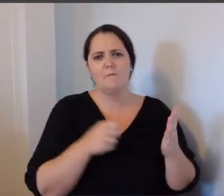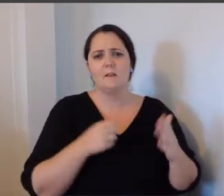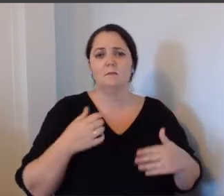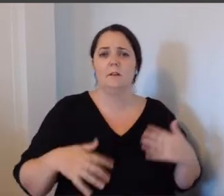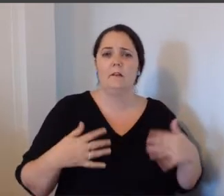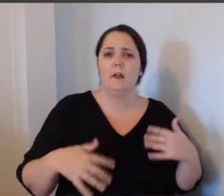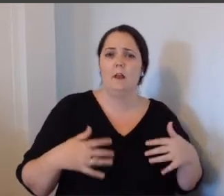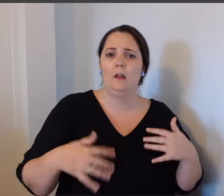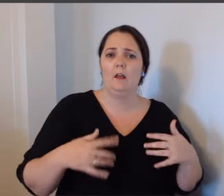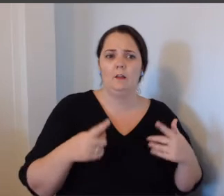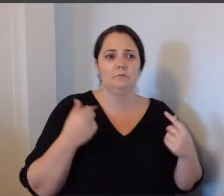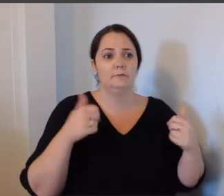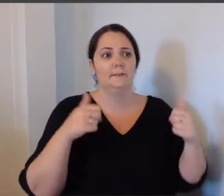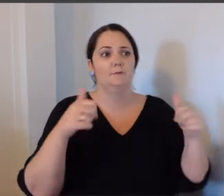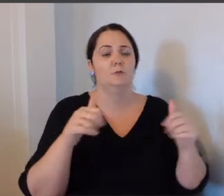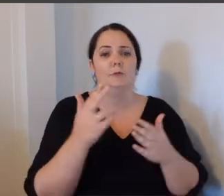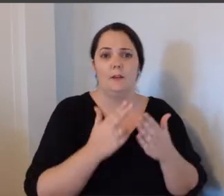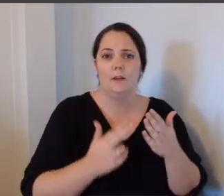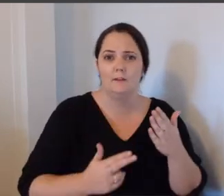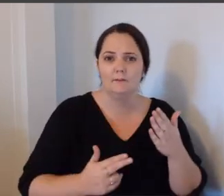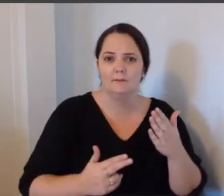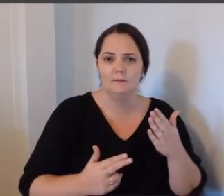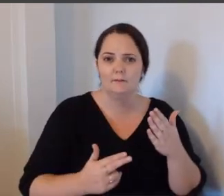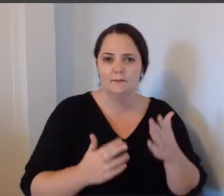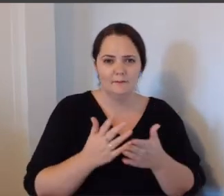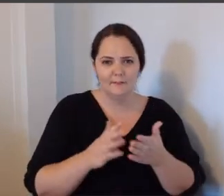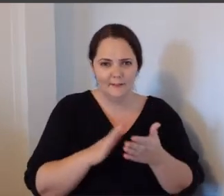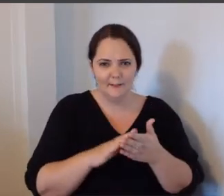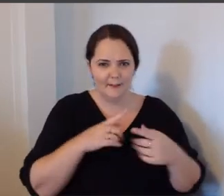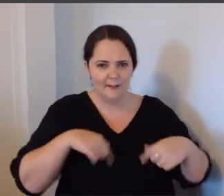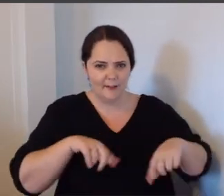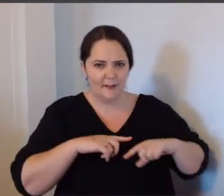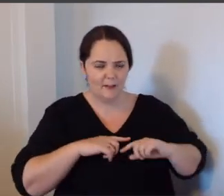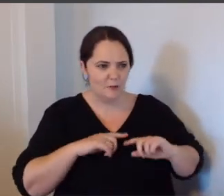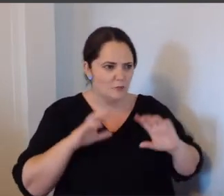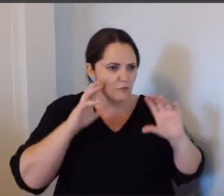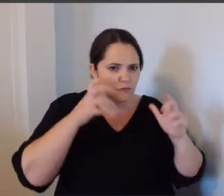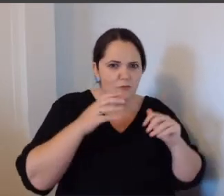What are its historical origins and how might it be related to our appetite for celebrity culture?